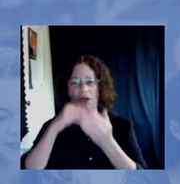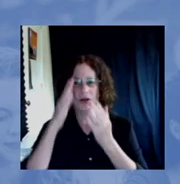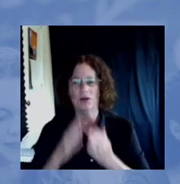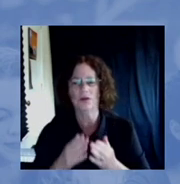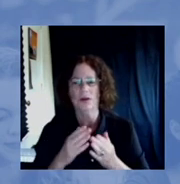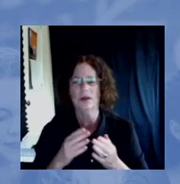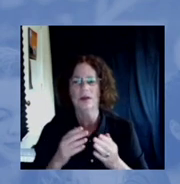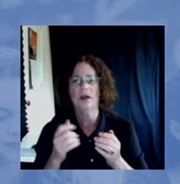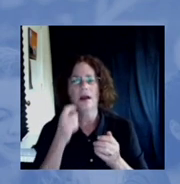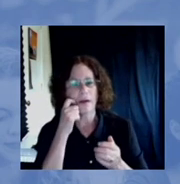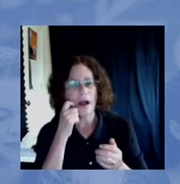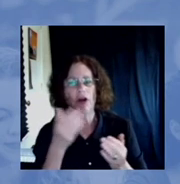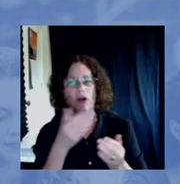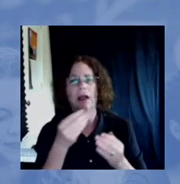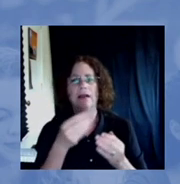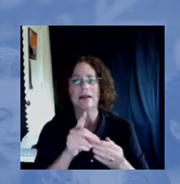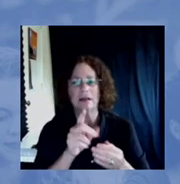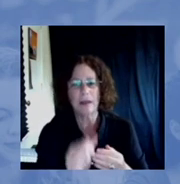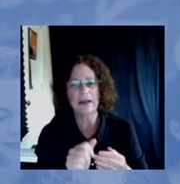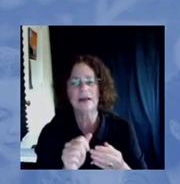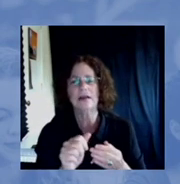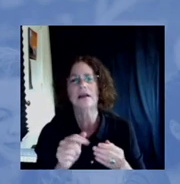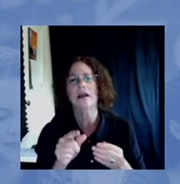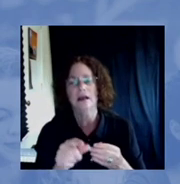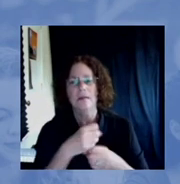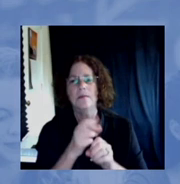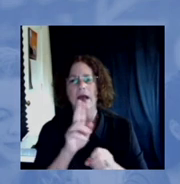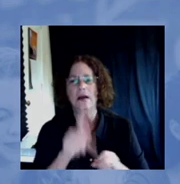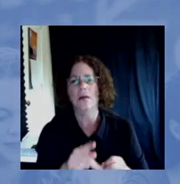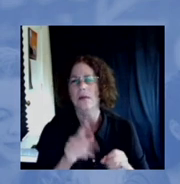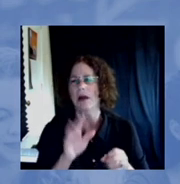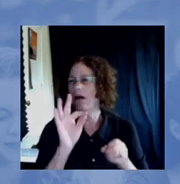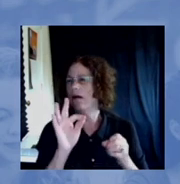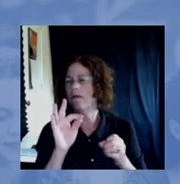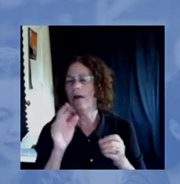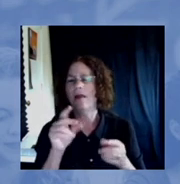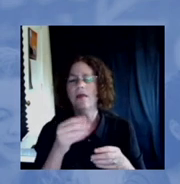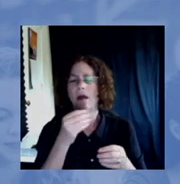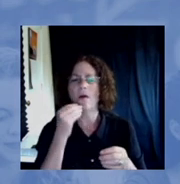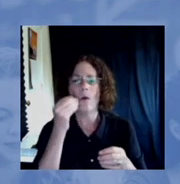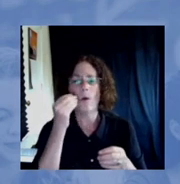DISABILITIES MADE UP A MAJORITY OF THE RUNAWAY AND HOMELESS YOUTH DUE TO PEER HARASSMENT.